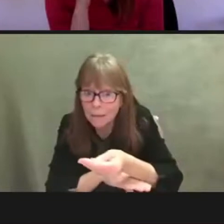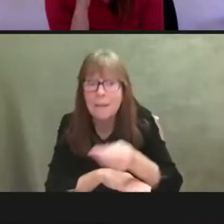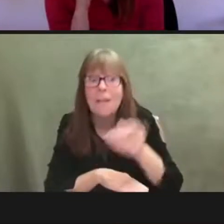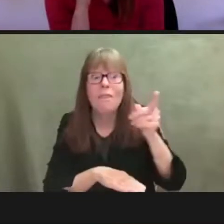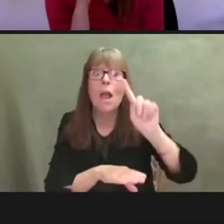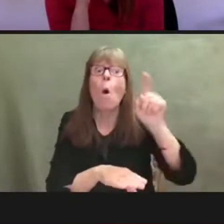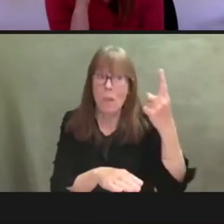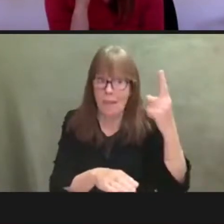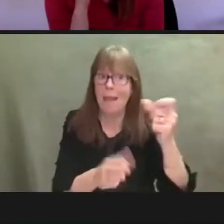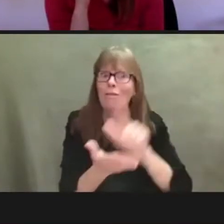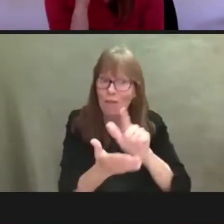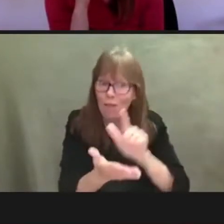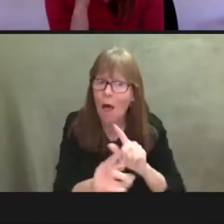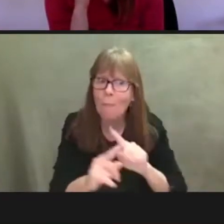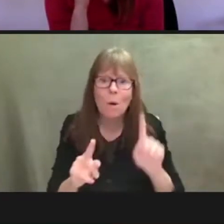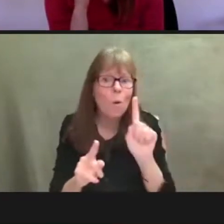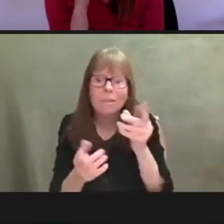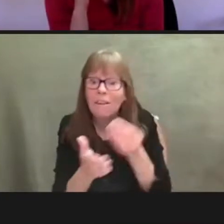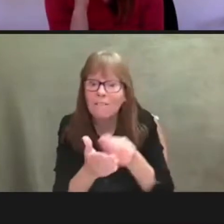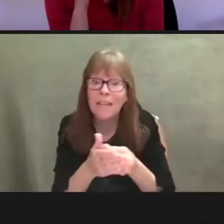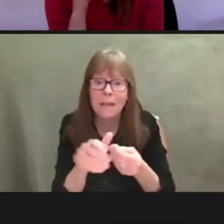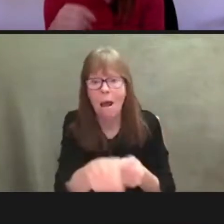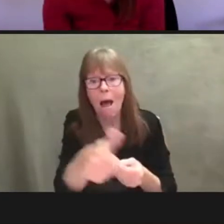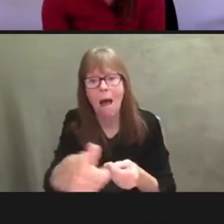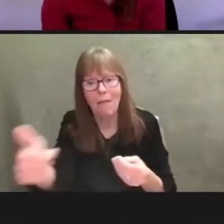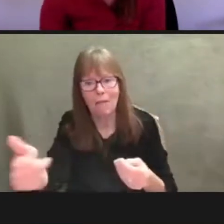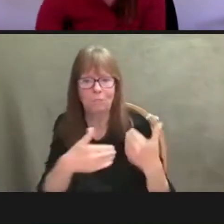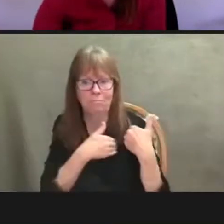We have to look at other funding obligations as well.